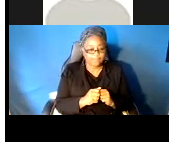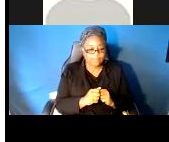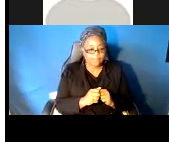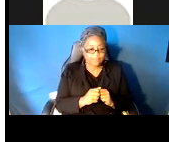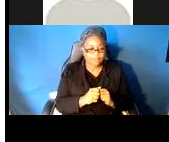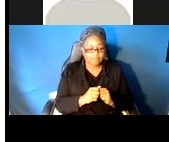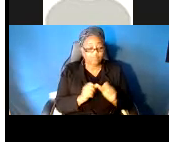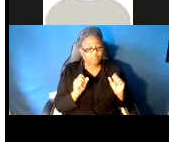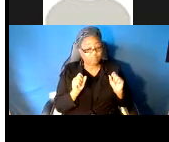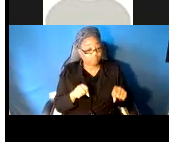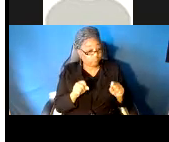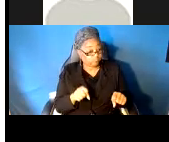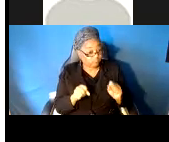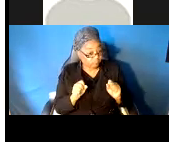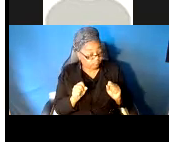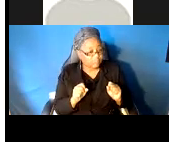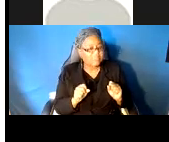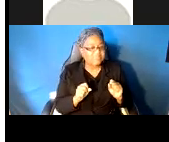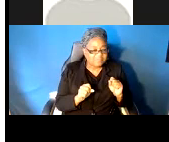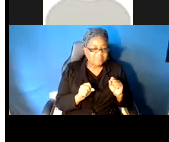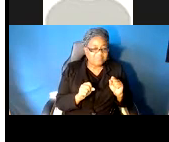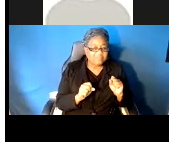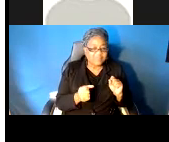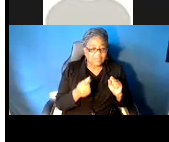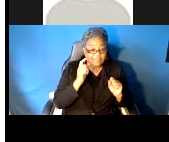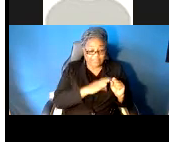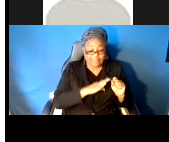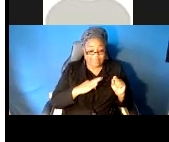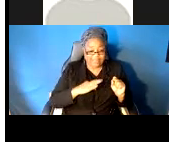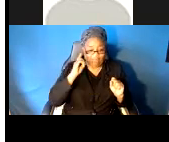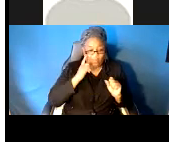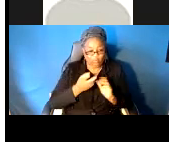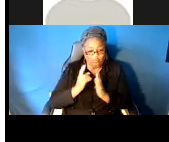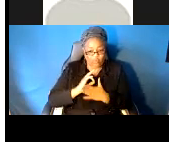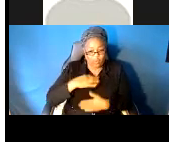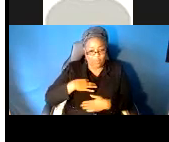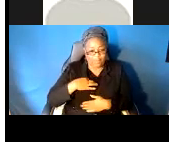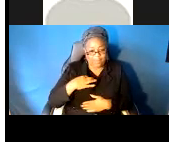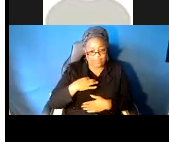Eligibility. Please know that staff will review your applications for eligibility.